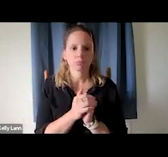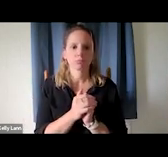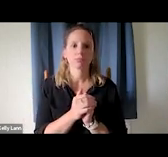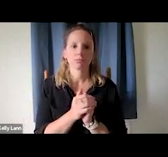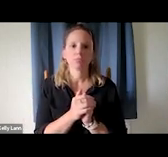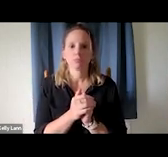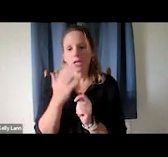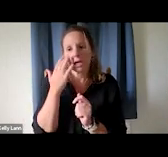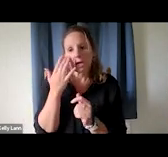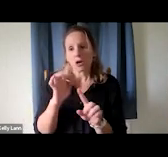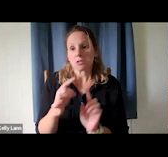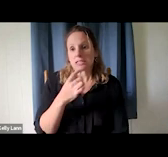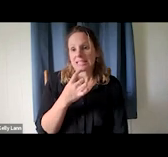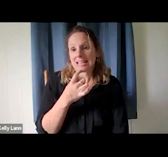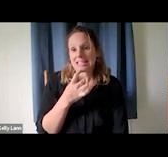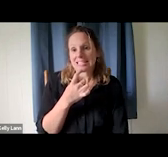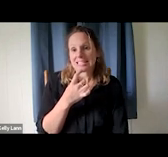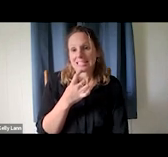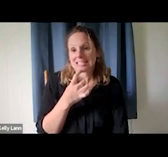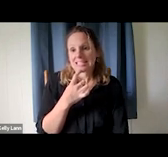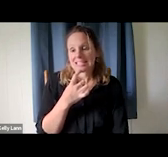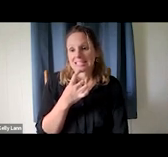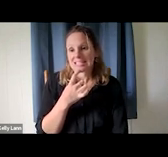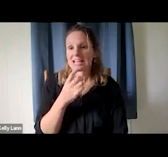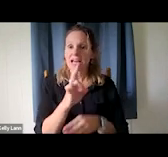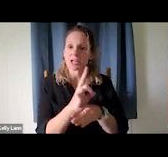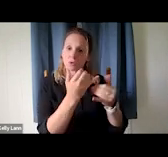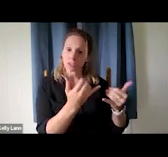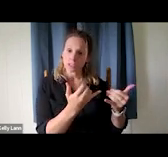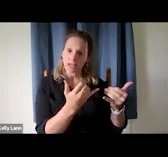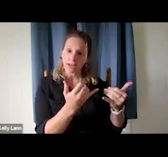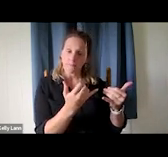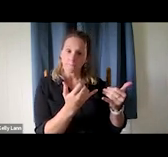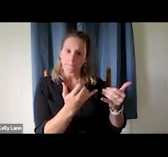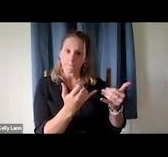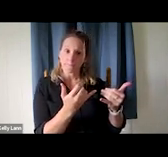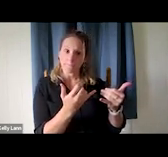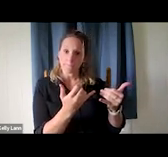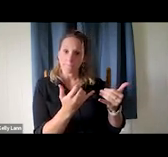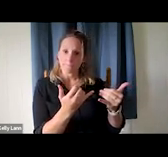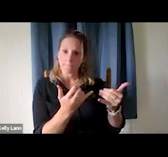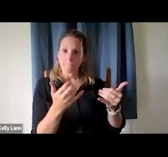you know, and it says that he, what he uses now, it says what he has a history of using